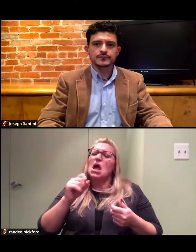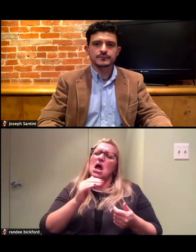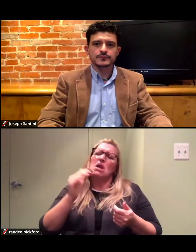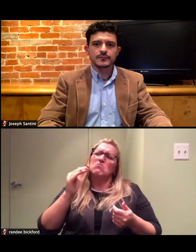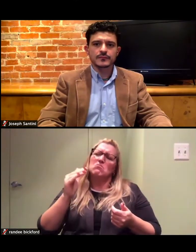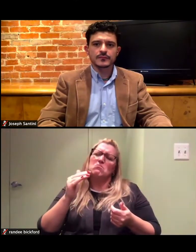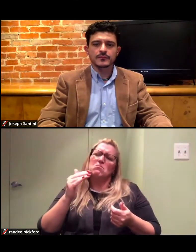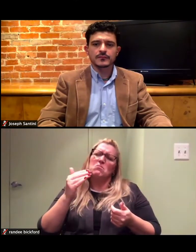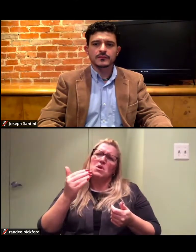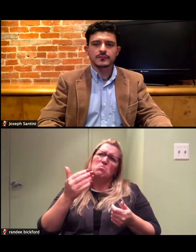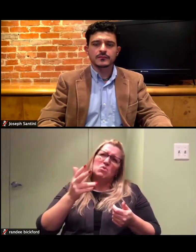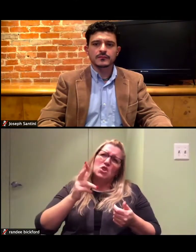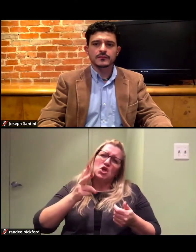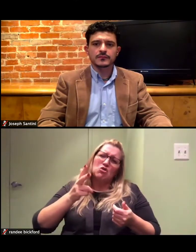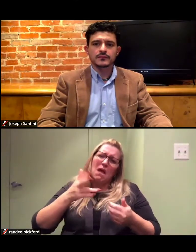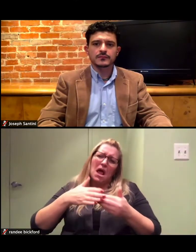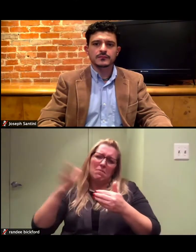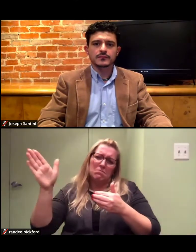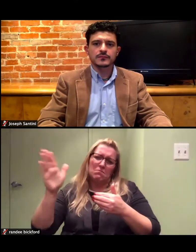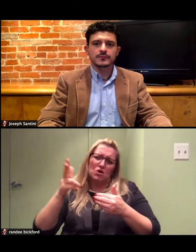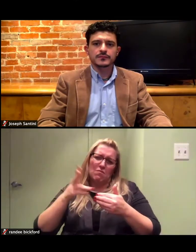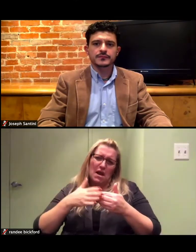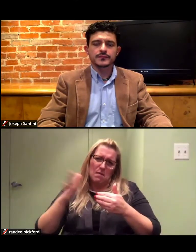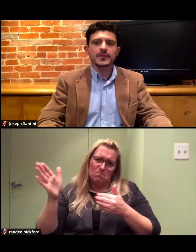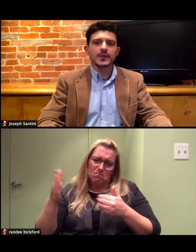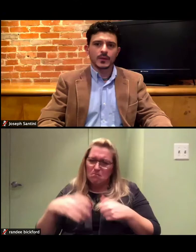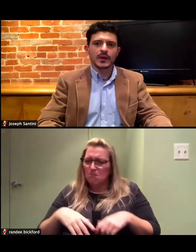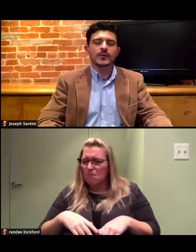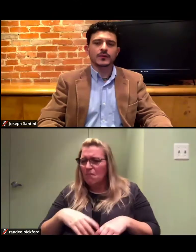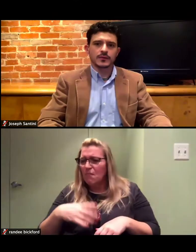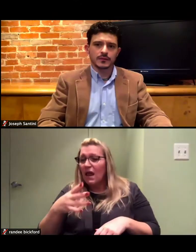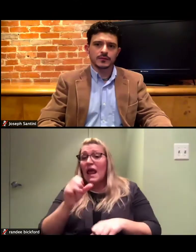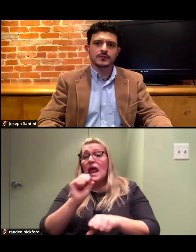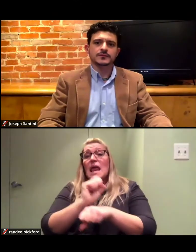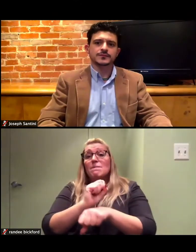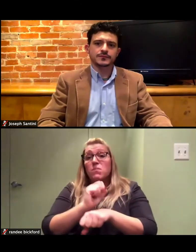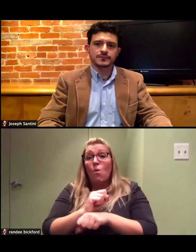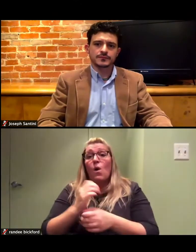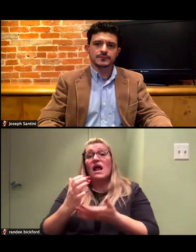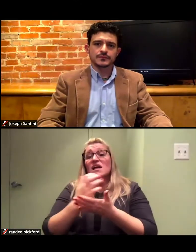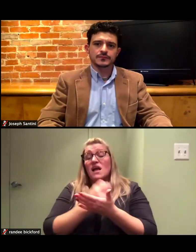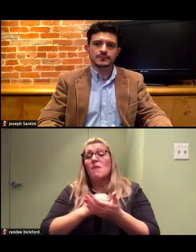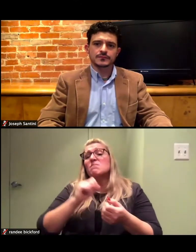Credit and debits can be a little bit older around third grade and up.